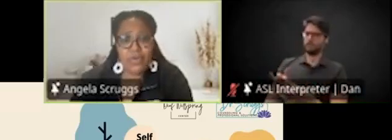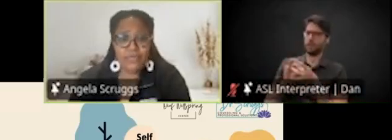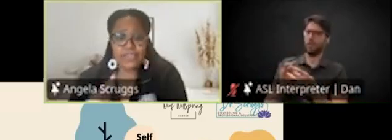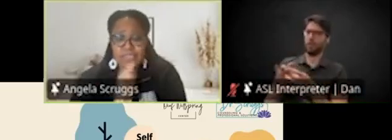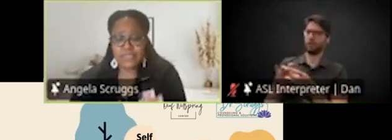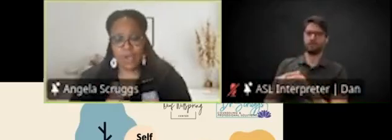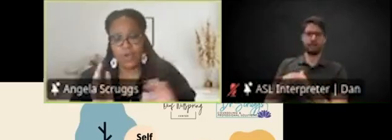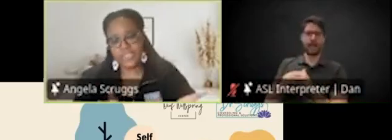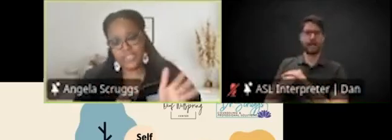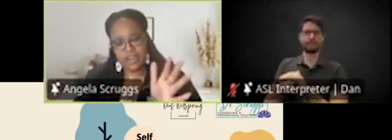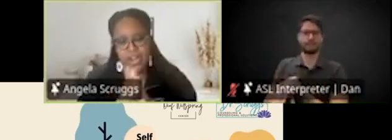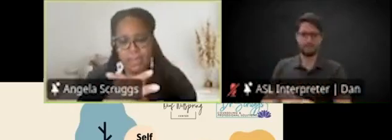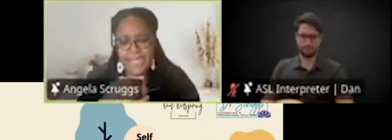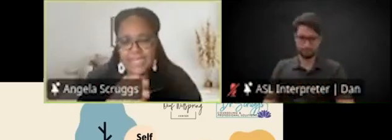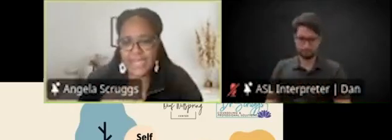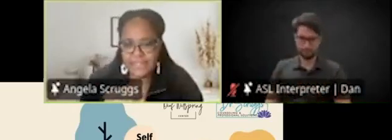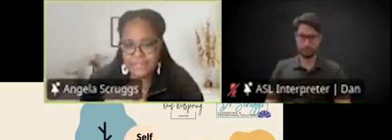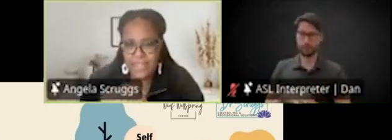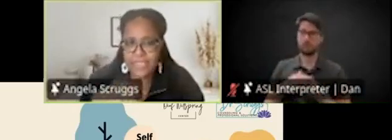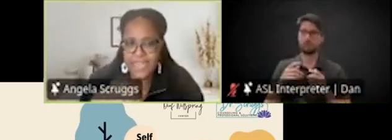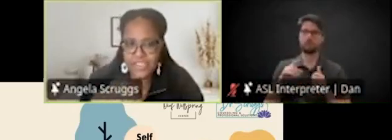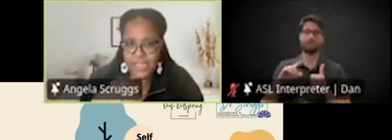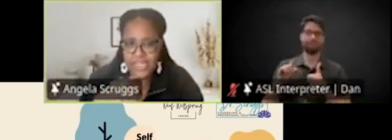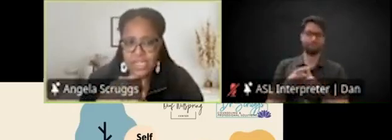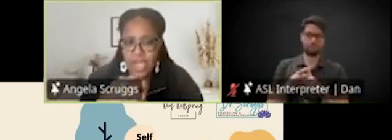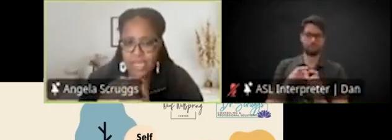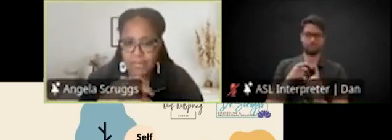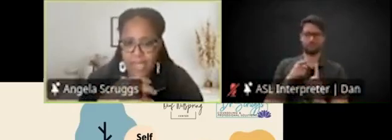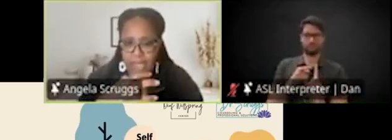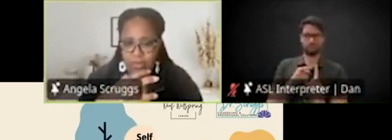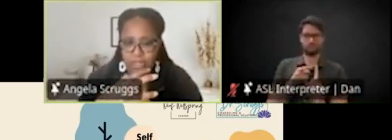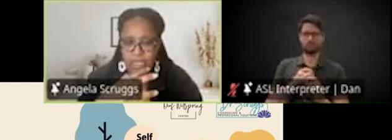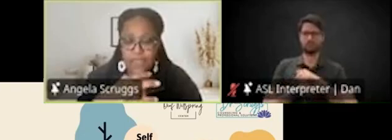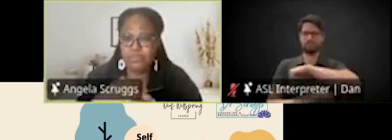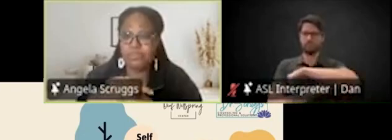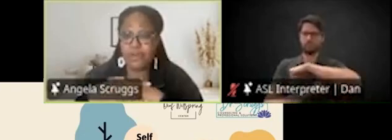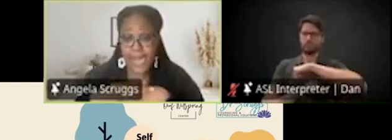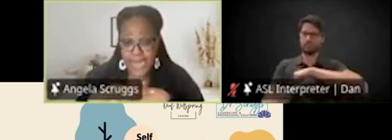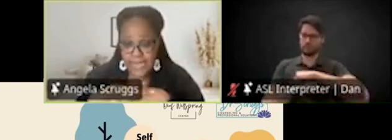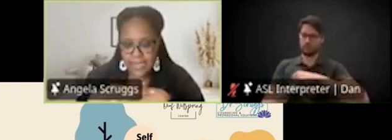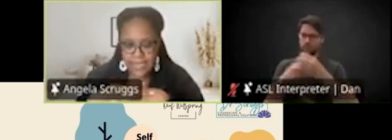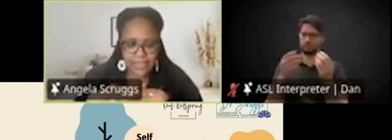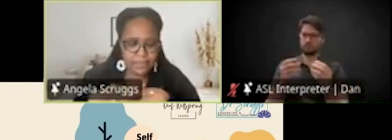So first, I wanna just start out by setting the foundation and talking about the brain.